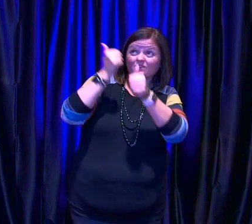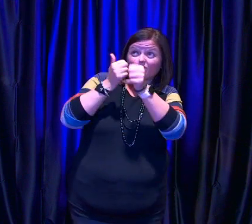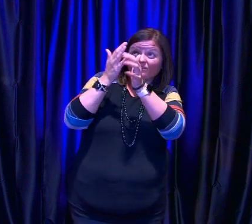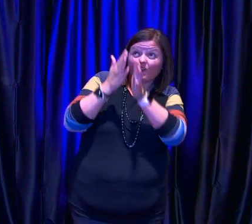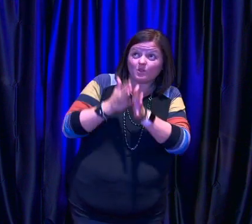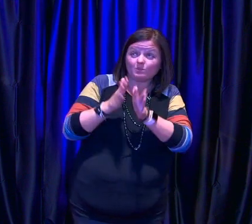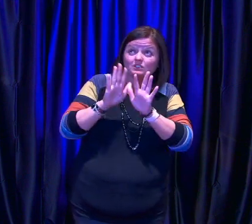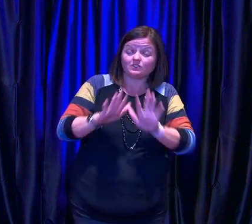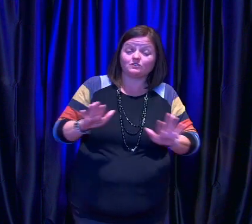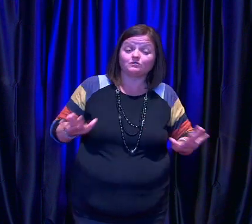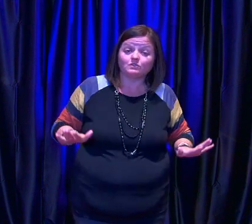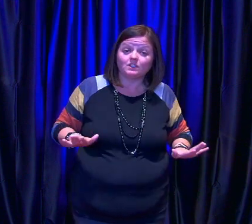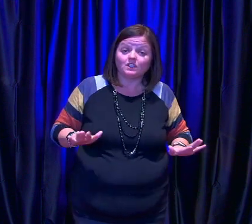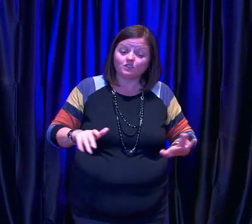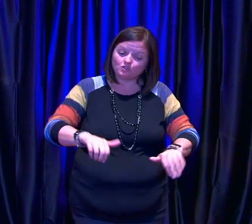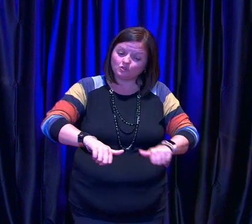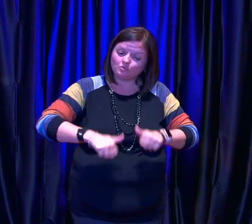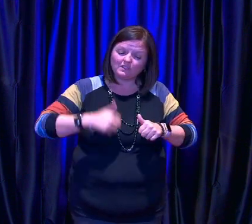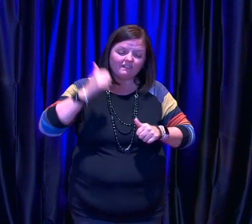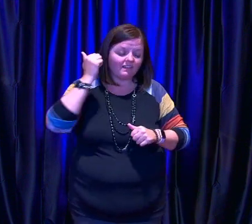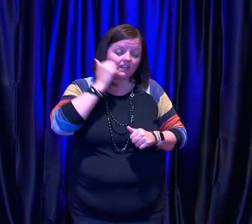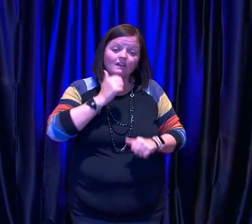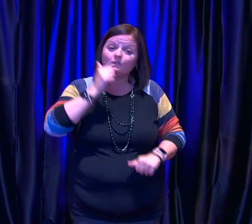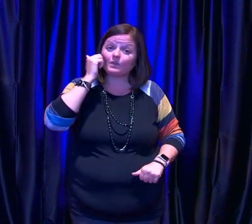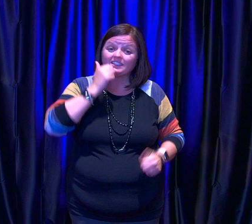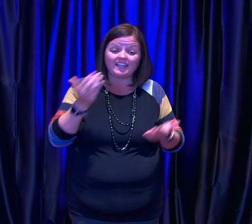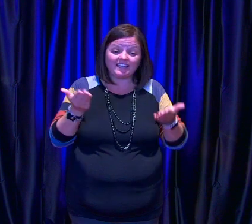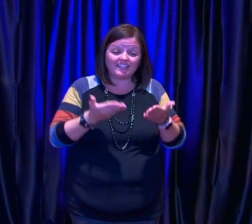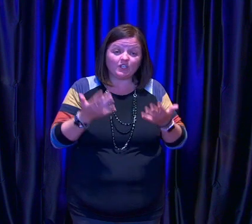children to live every day here and now